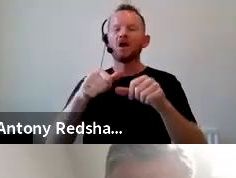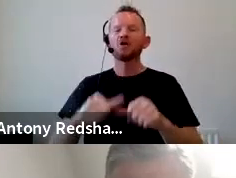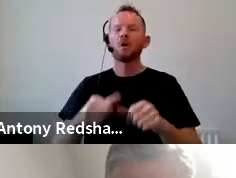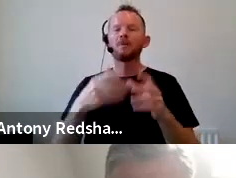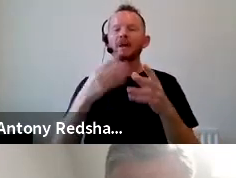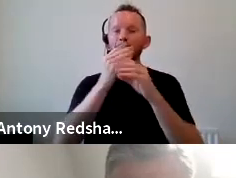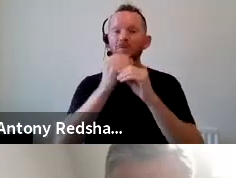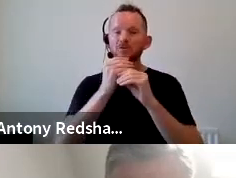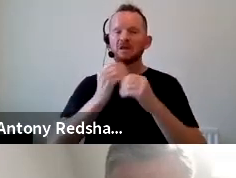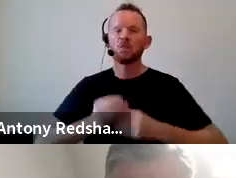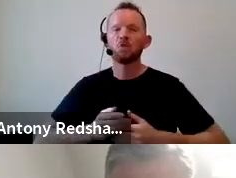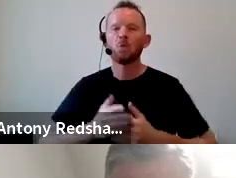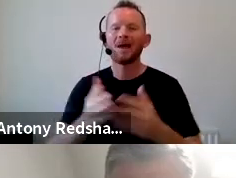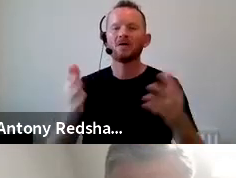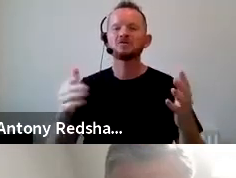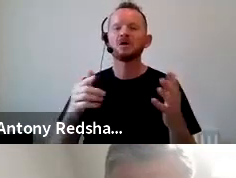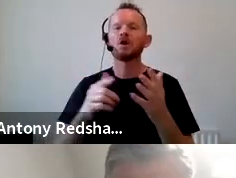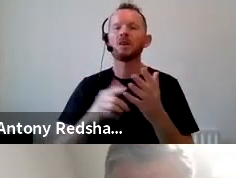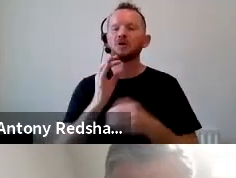You will be muted throughout, unless you are speaking.